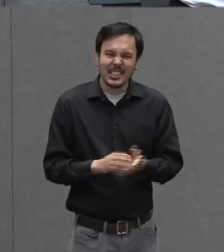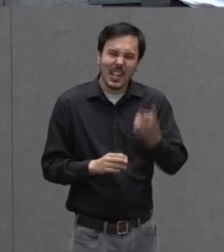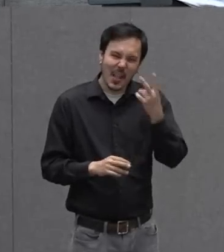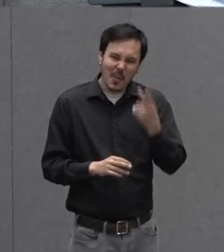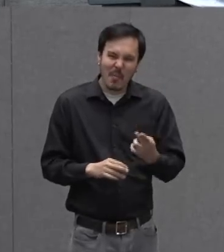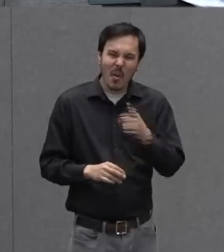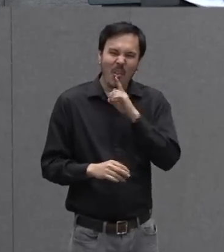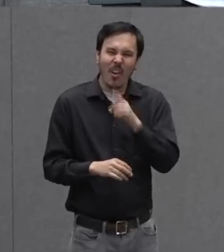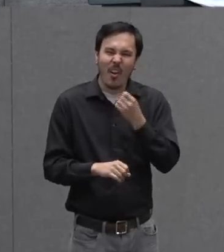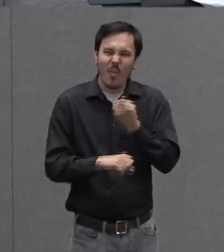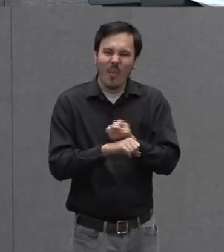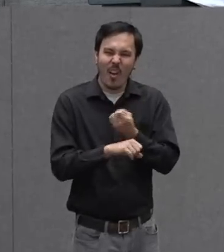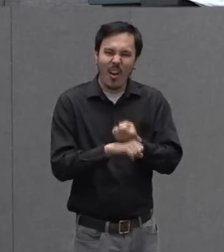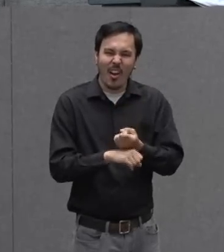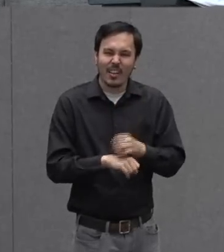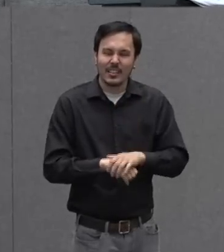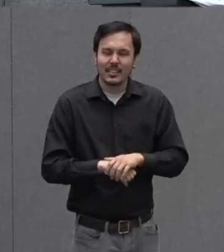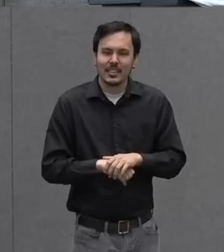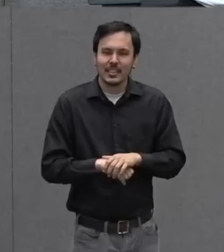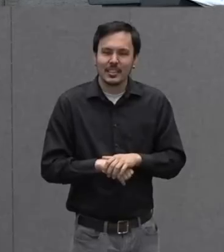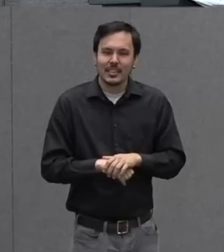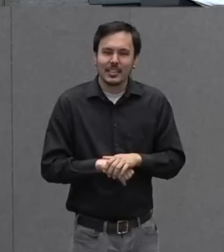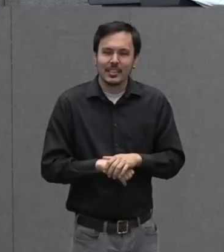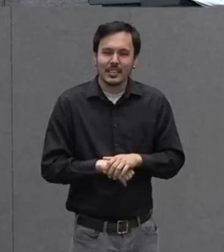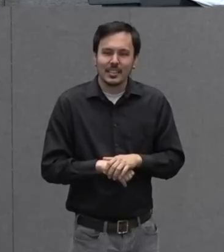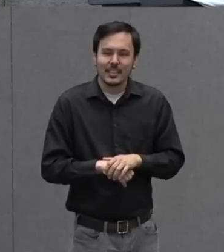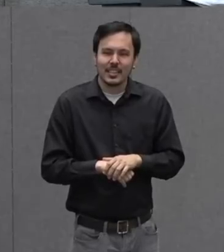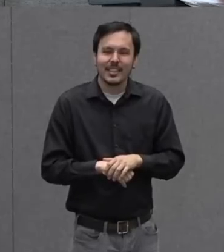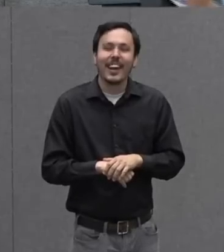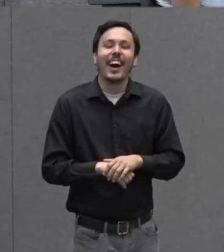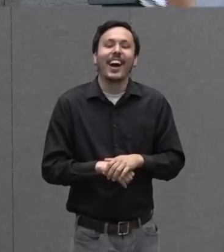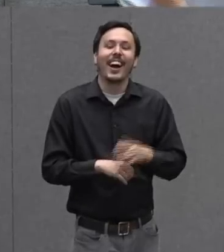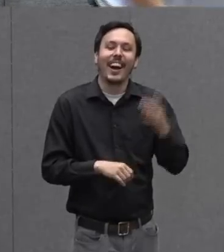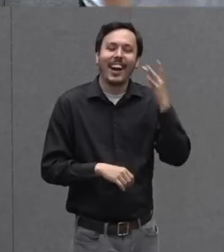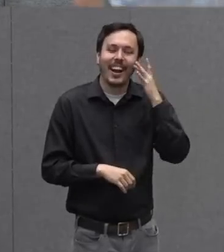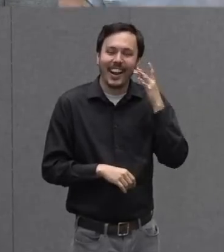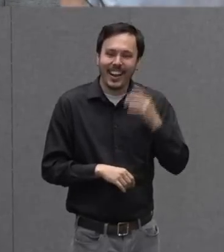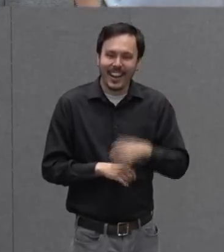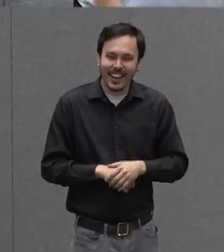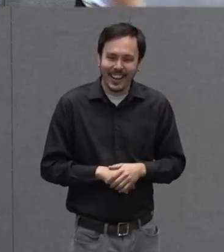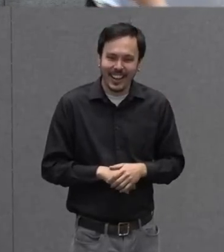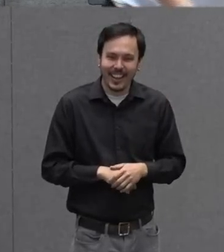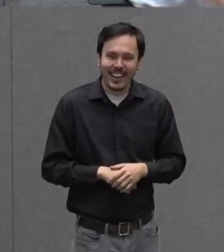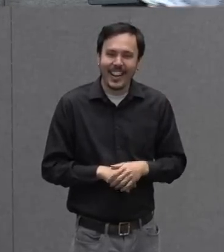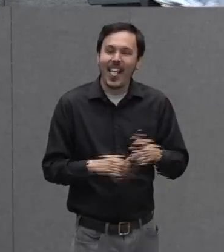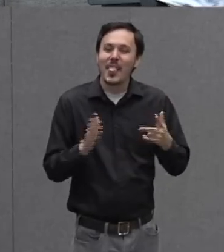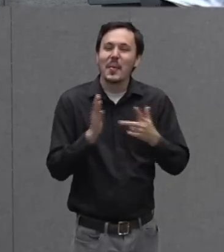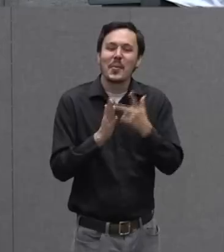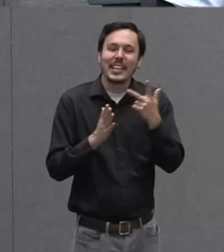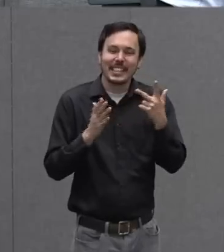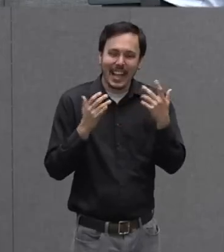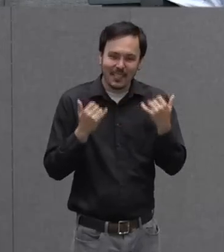Again. Rock, paper, scissor, shoot. Oh my gosh. Three ties in a row.